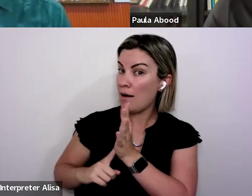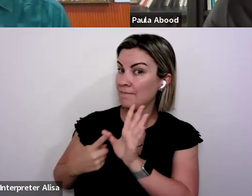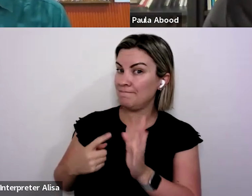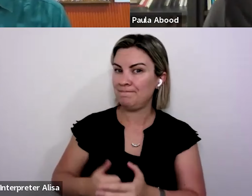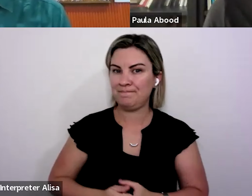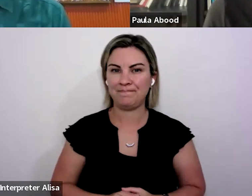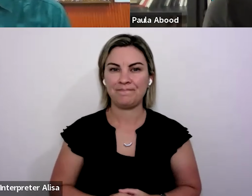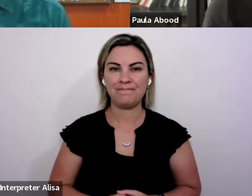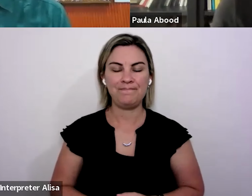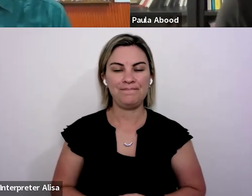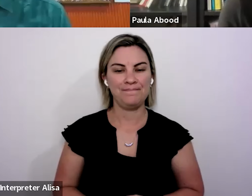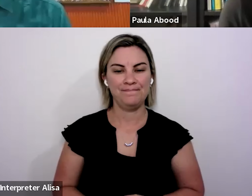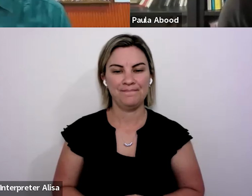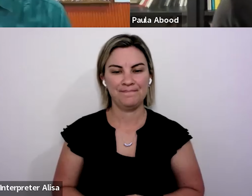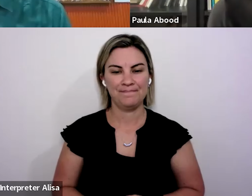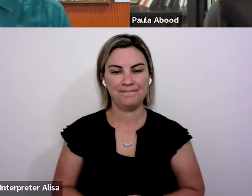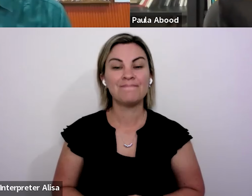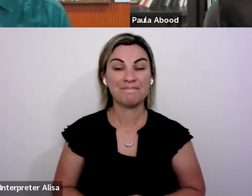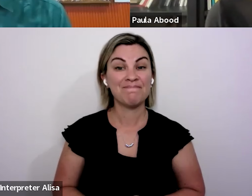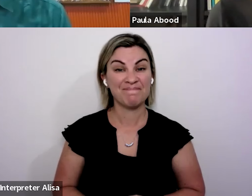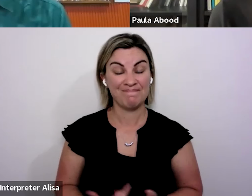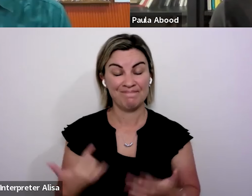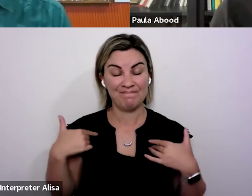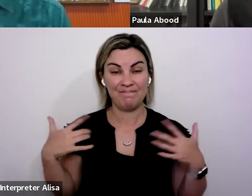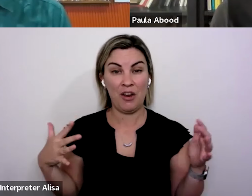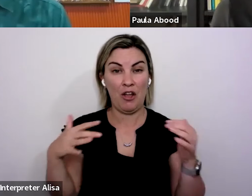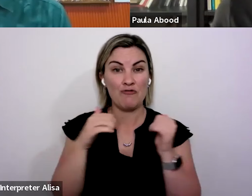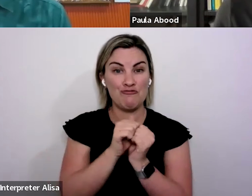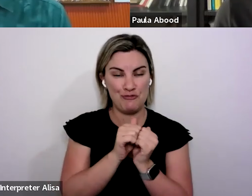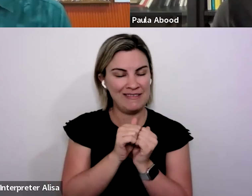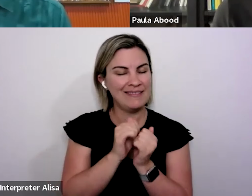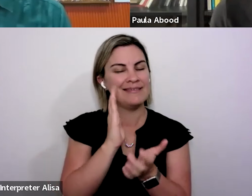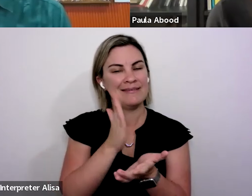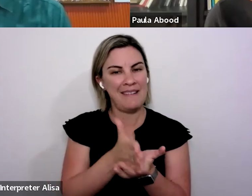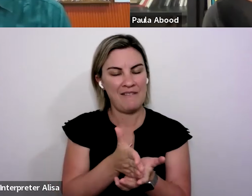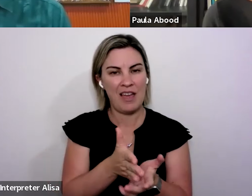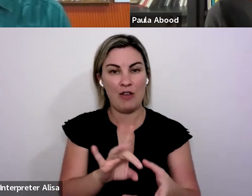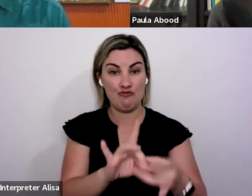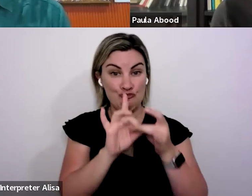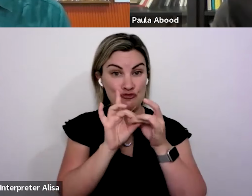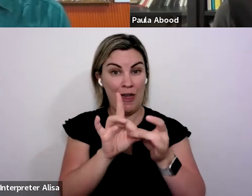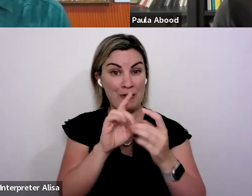I agree relationship building and trust is really important.